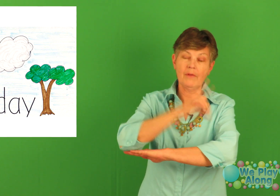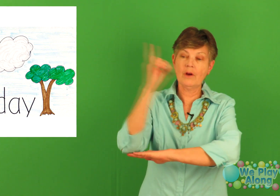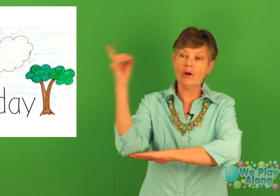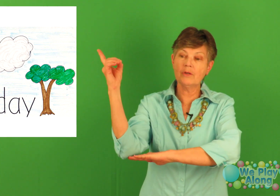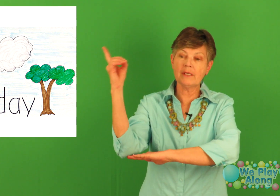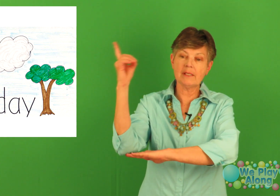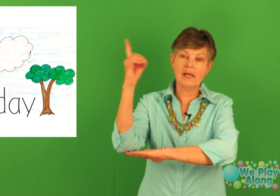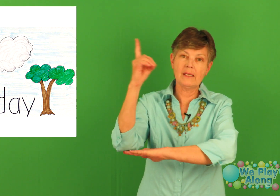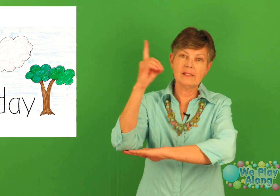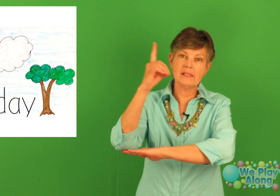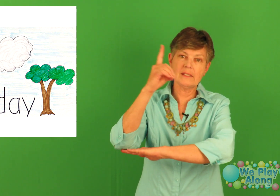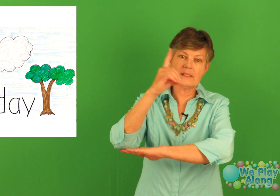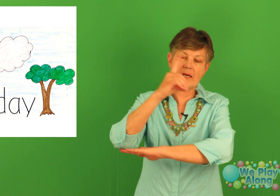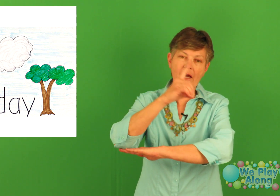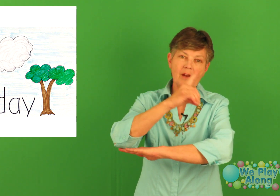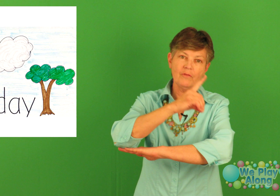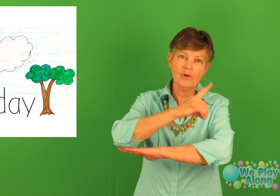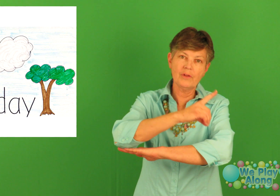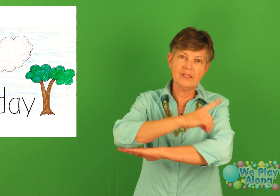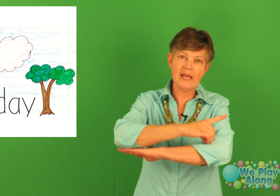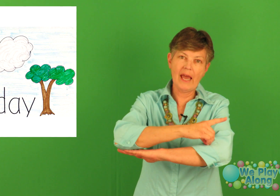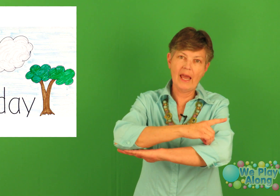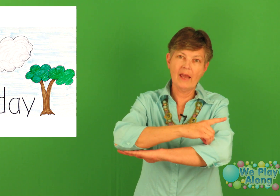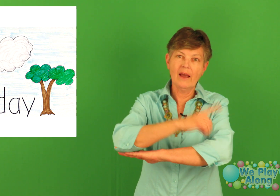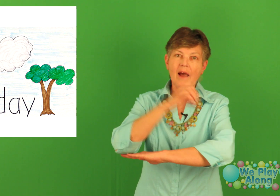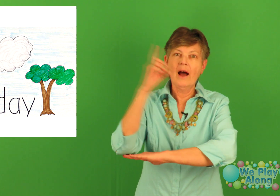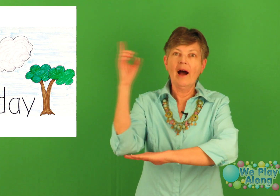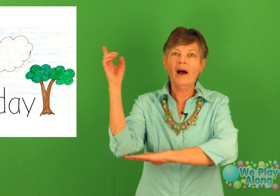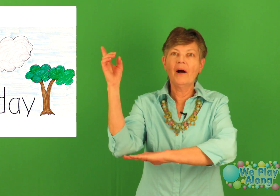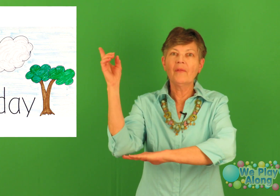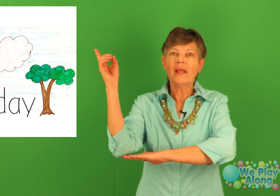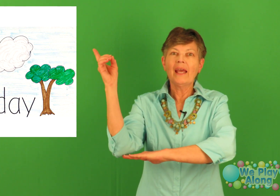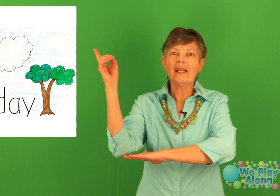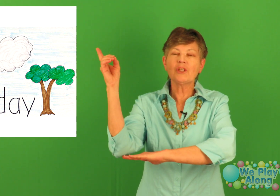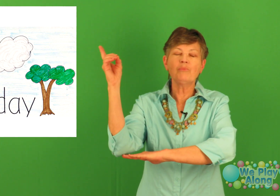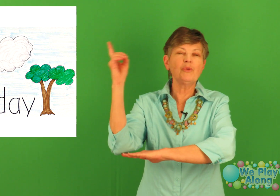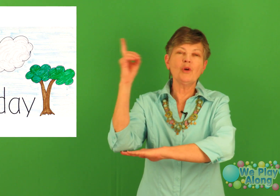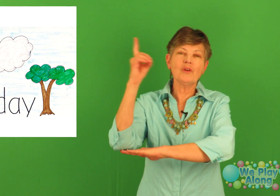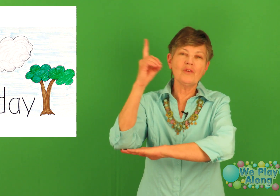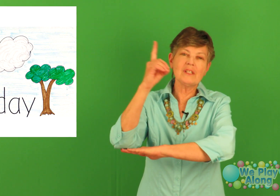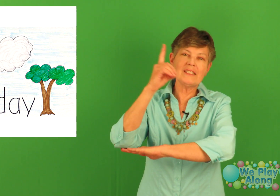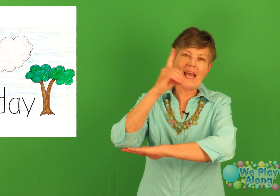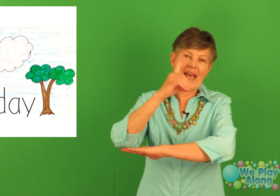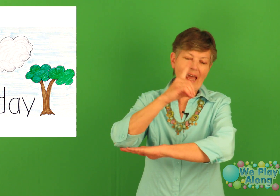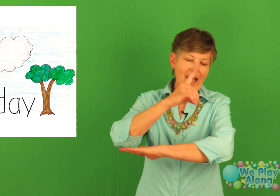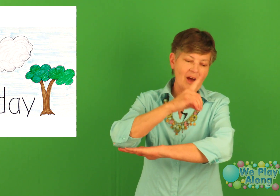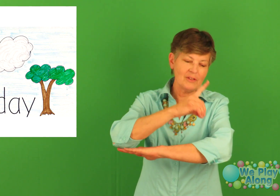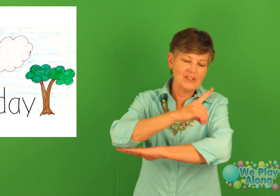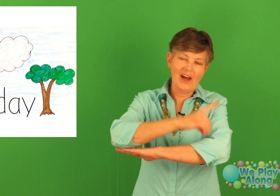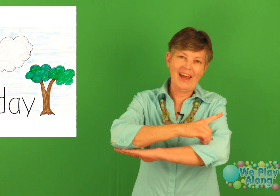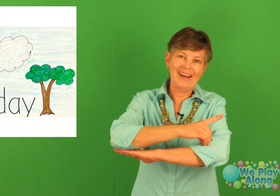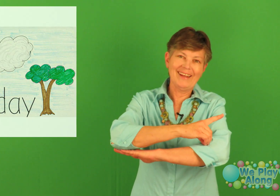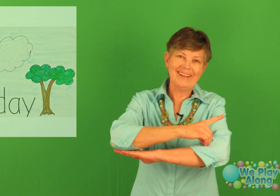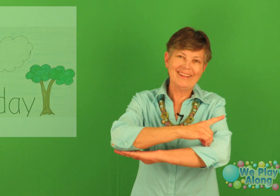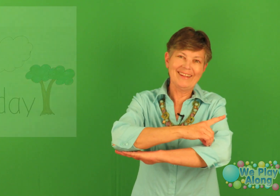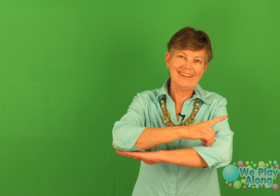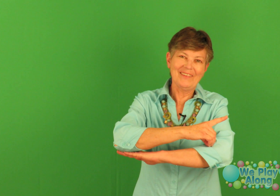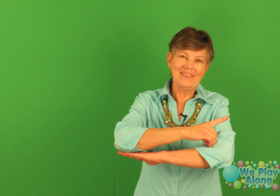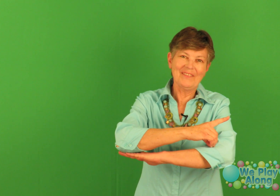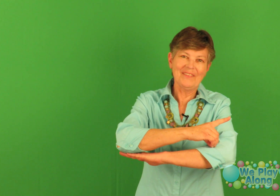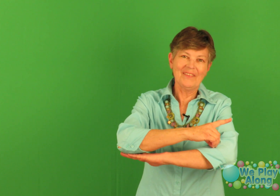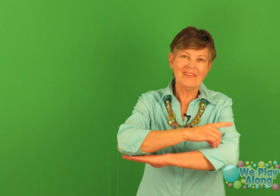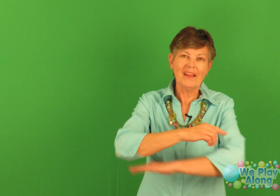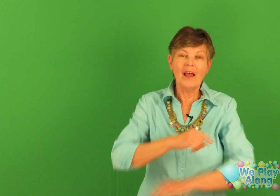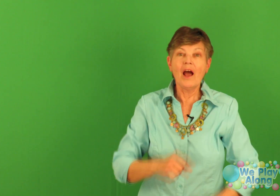there goes the Sun this is the sign for a day it's a beautiful day outside and